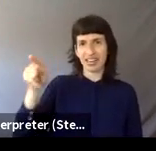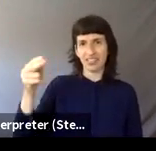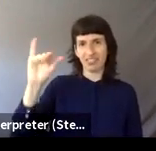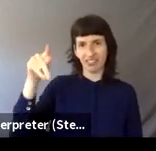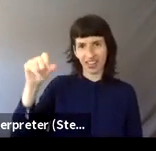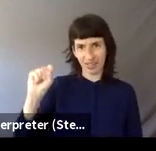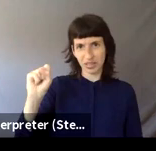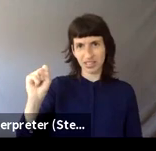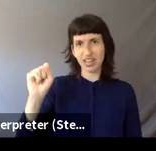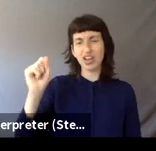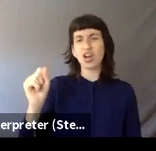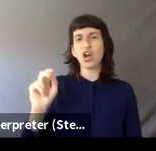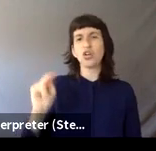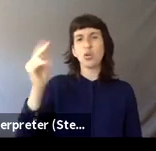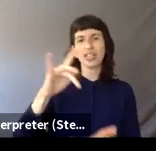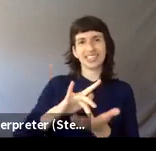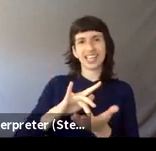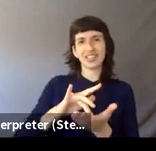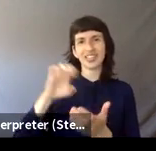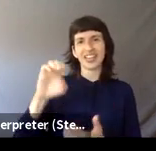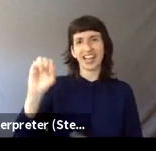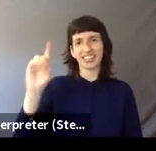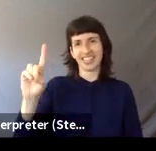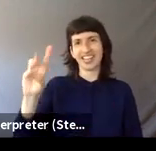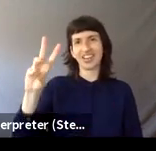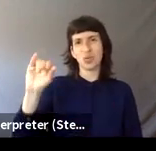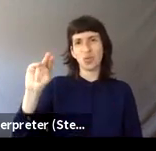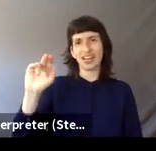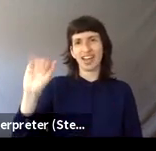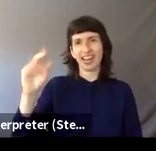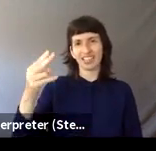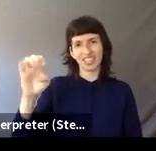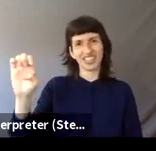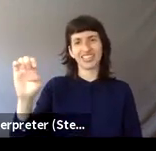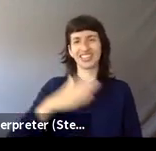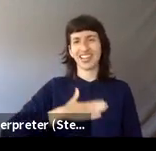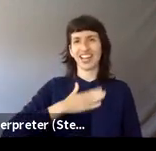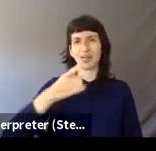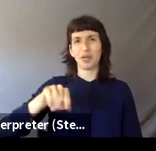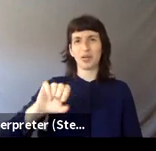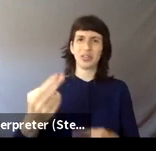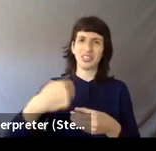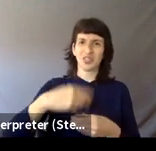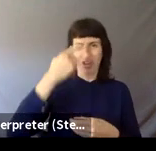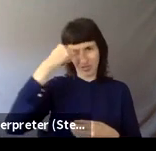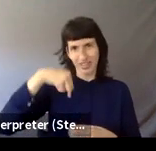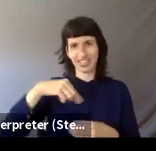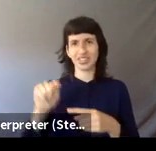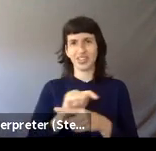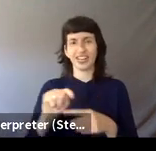Again, this is part three of the Microsoft teams LMS101 training. My name is Amy Kolburn, and my cohost I will let him intro tus himself, Pete.